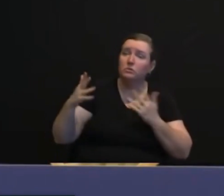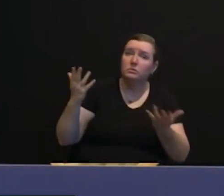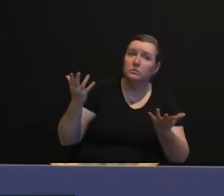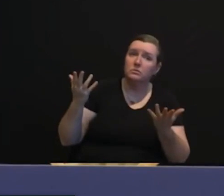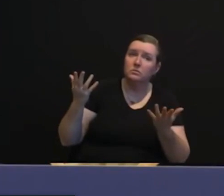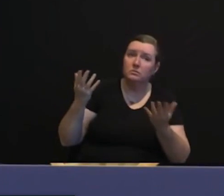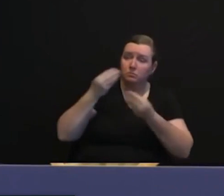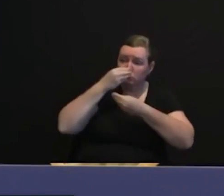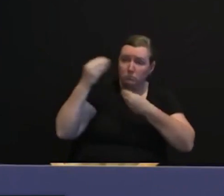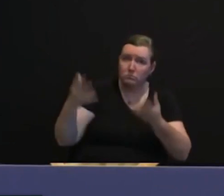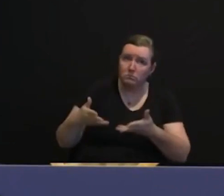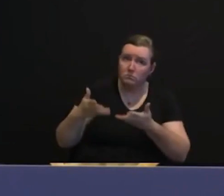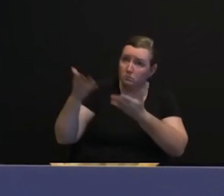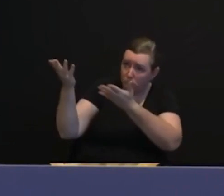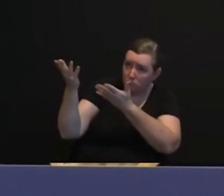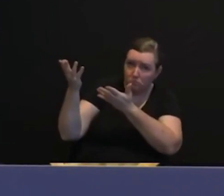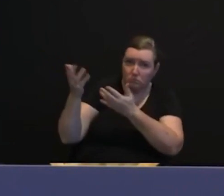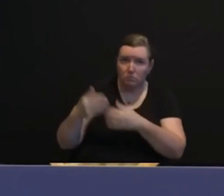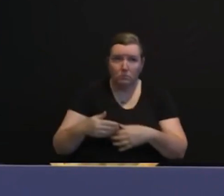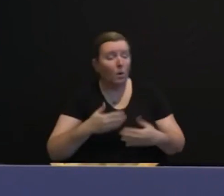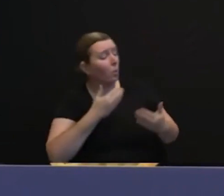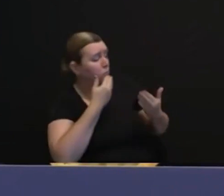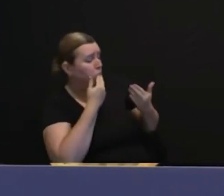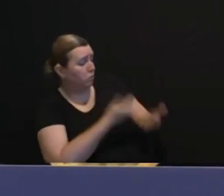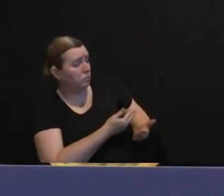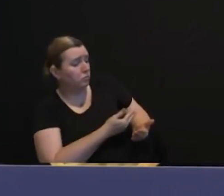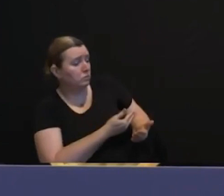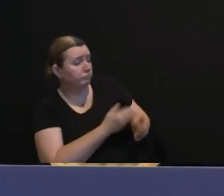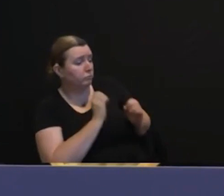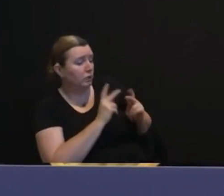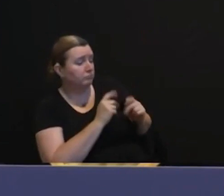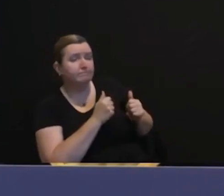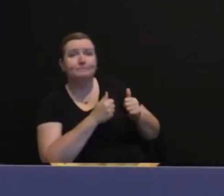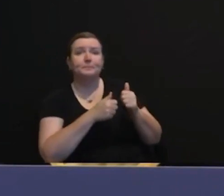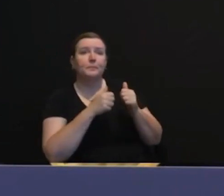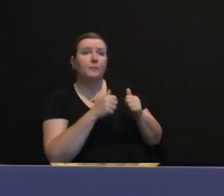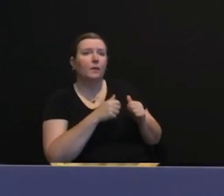THEY THINK IT'S UNCOMFORTABLE AND ANNOYING. AND IT'S JUST TOO MUCH FOR THEM TO HANDLE SO THEY'RE JUST